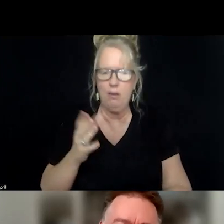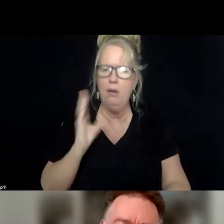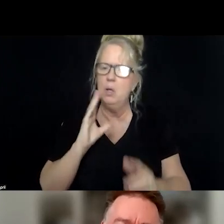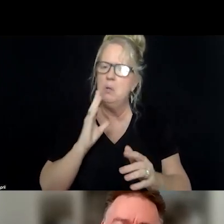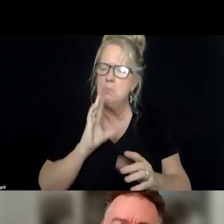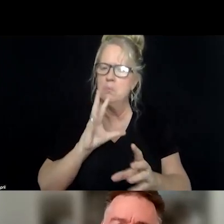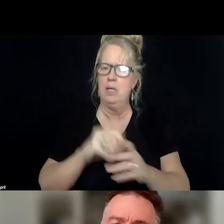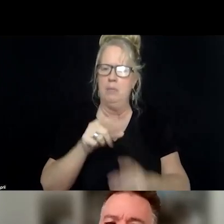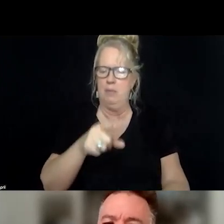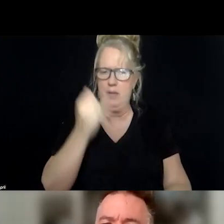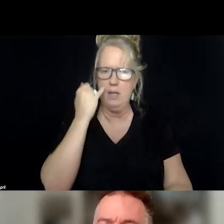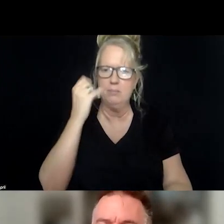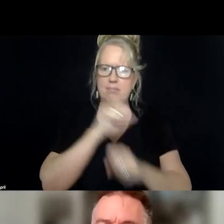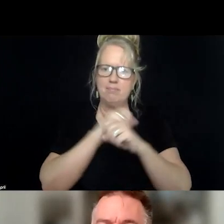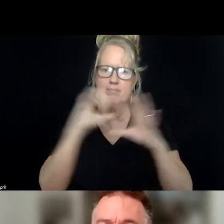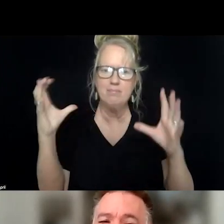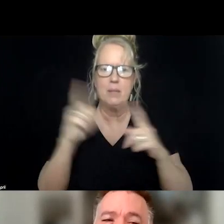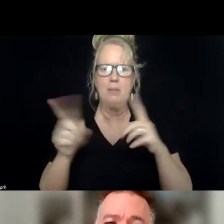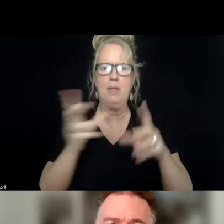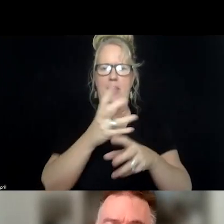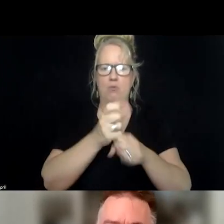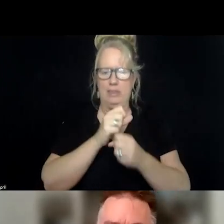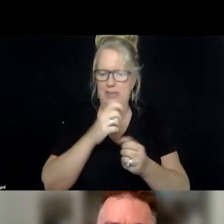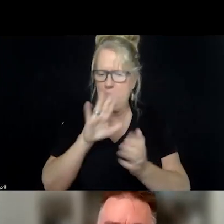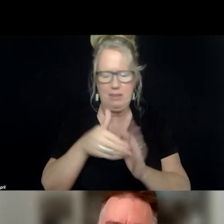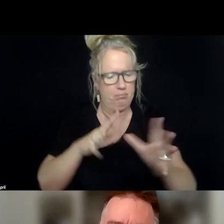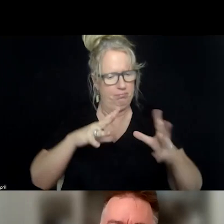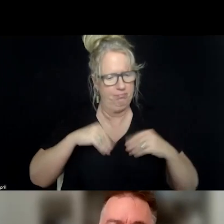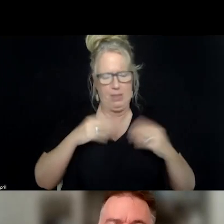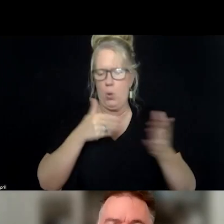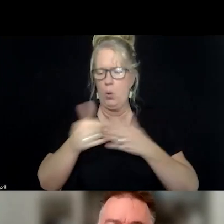THESE ARE IMAGES OF TWO CRISIS RECEIVING CENTERS. THEY TAKE EVERYONE THAT SHOWS UP.